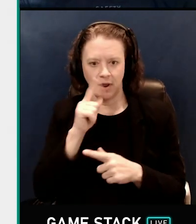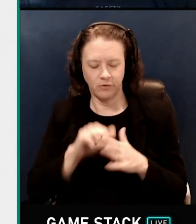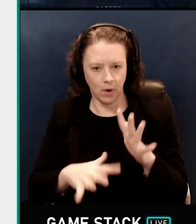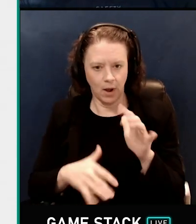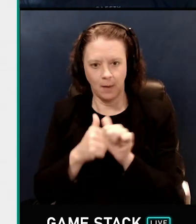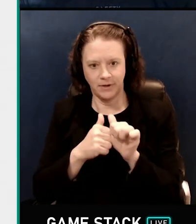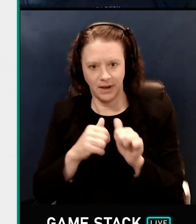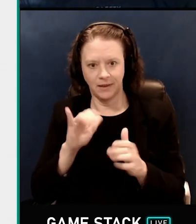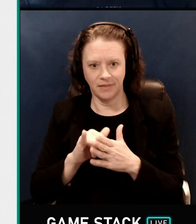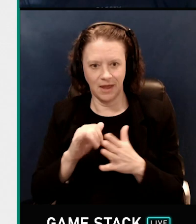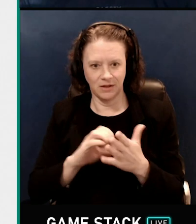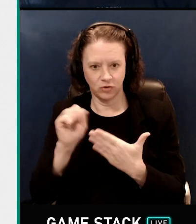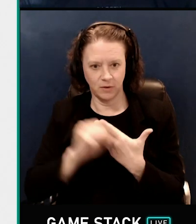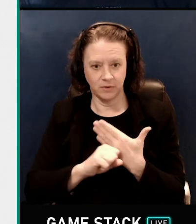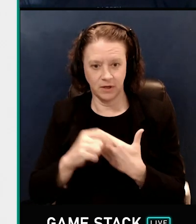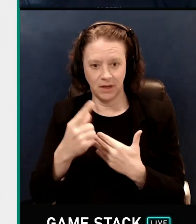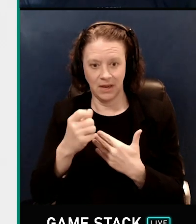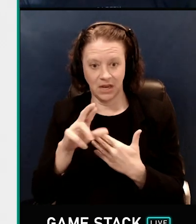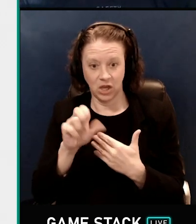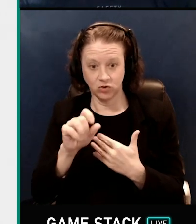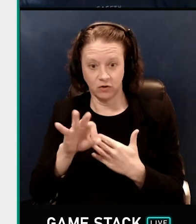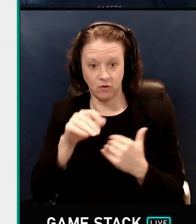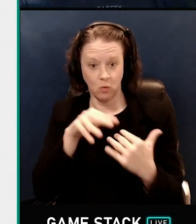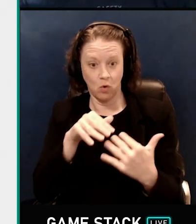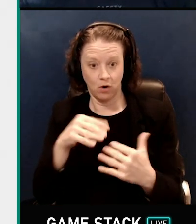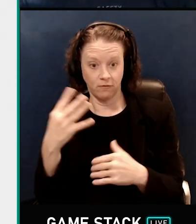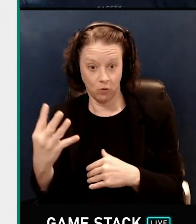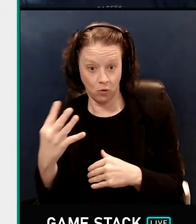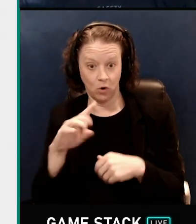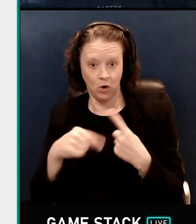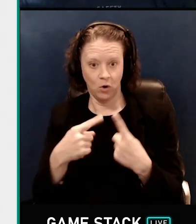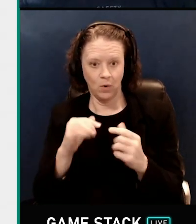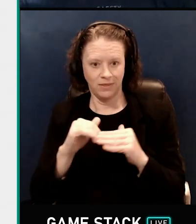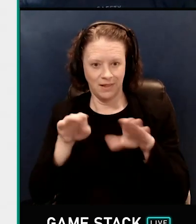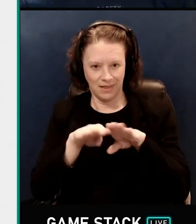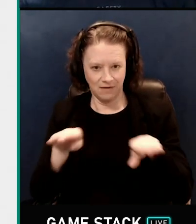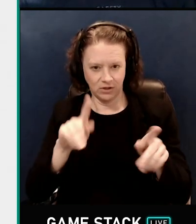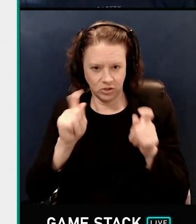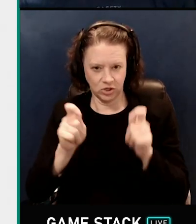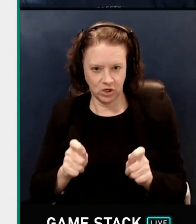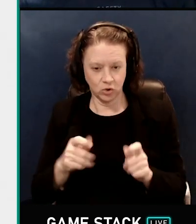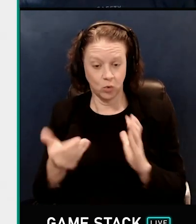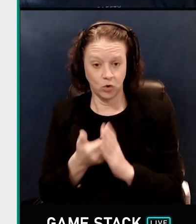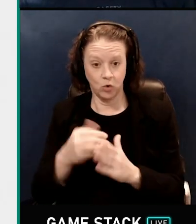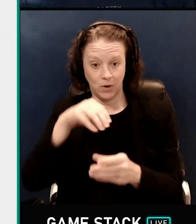A good example of this was on Gears of War four. Whenever a level changed or a new in game tutorial was added,